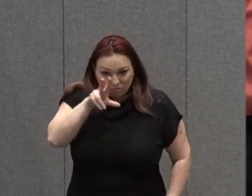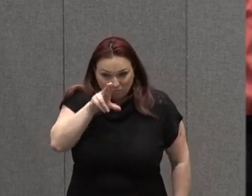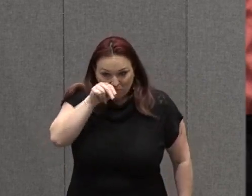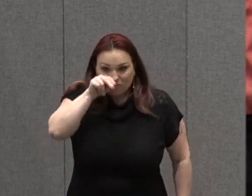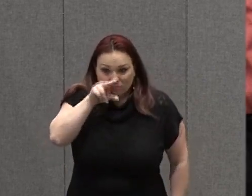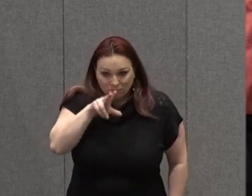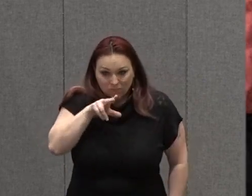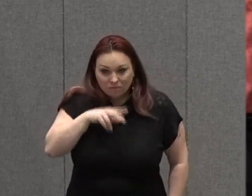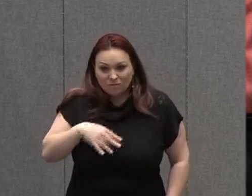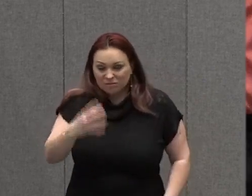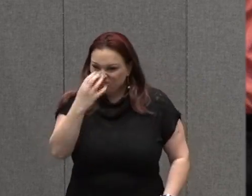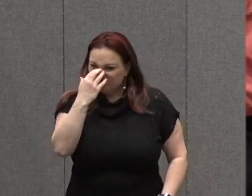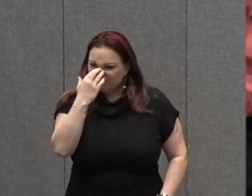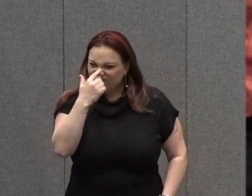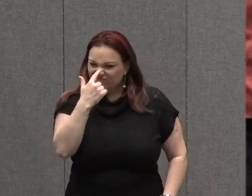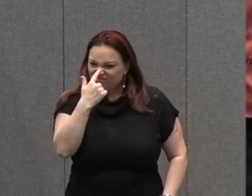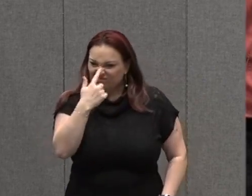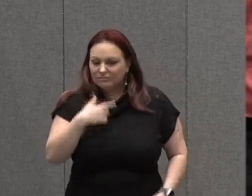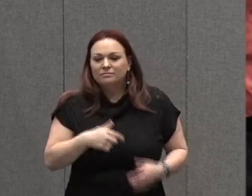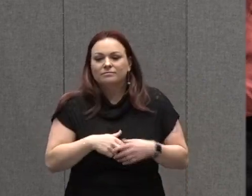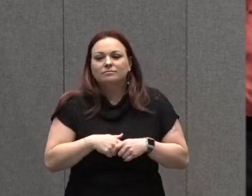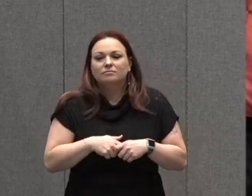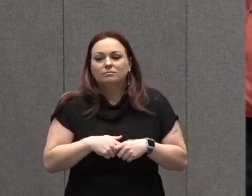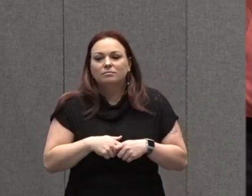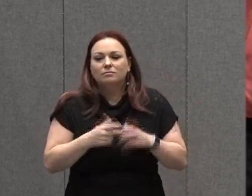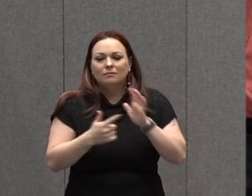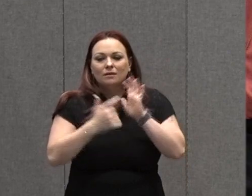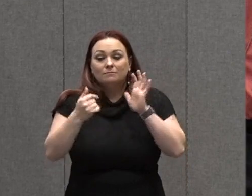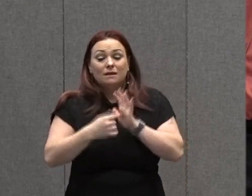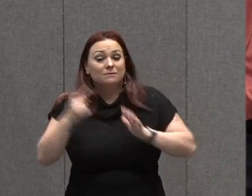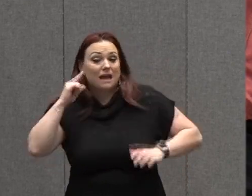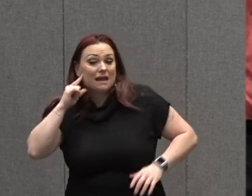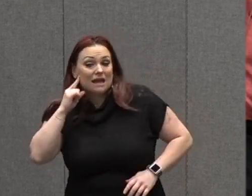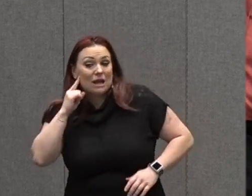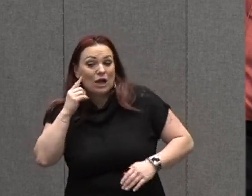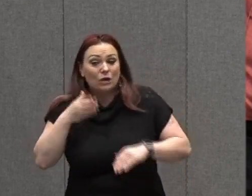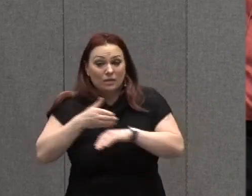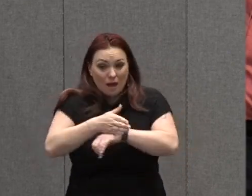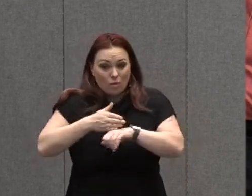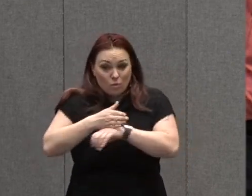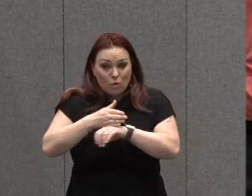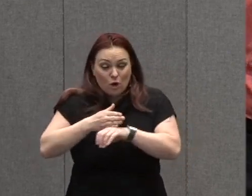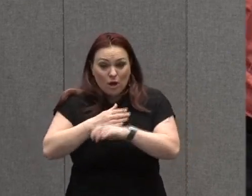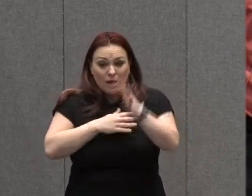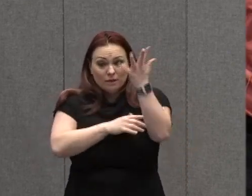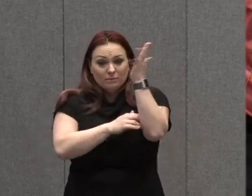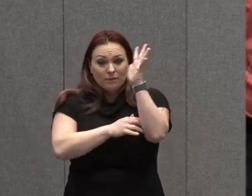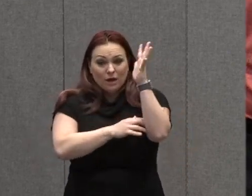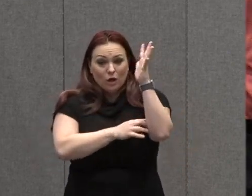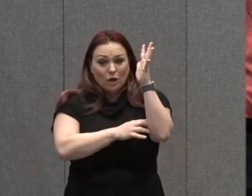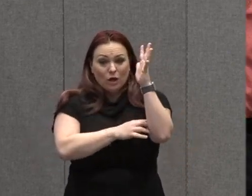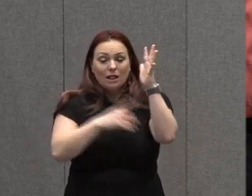Very nasally right? Sometimes I hear a woodpecker in the park. The woodpecker sounds like a little hammer.